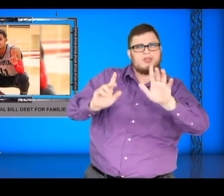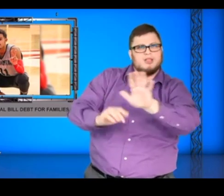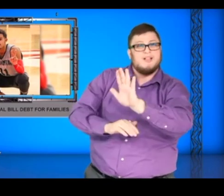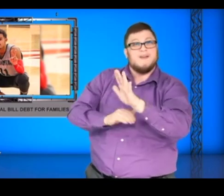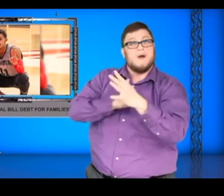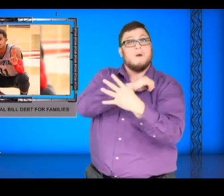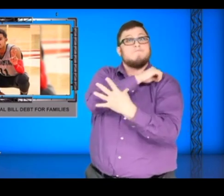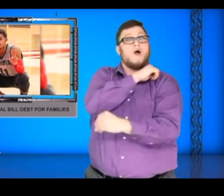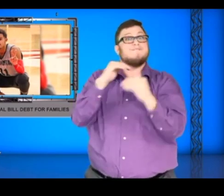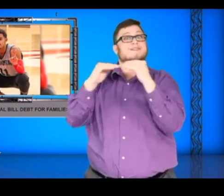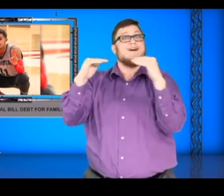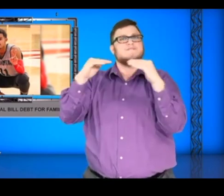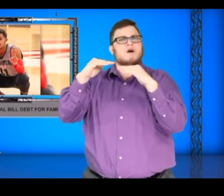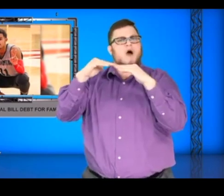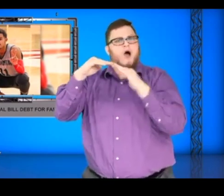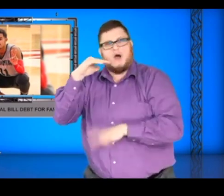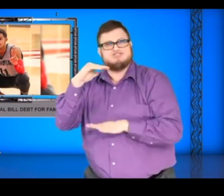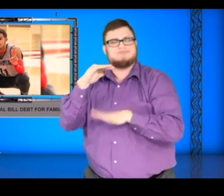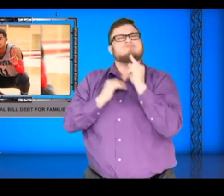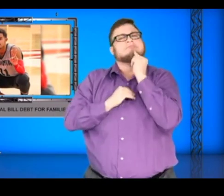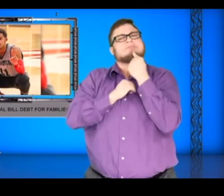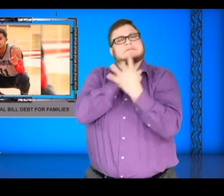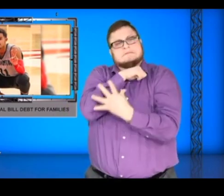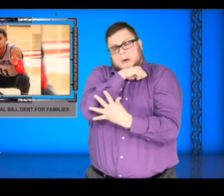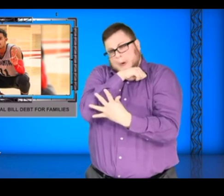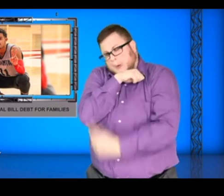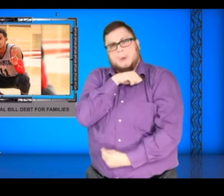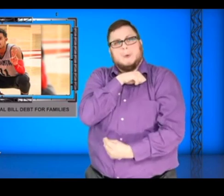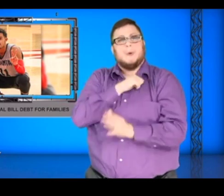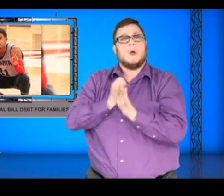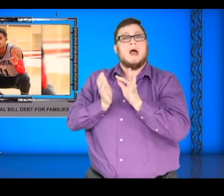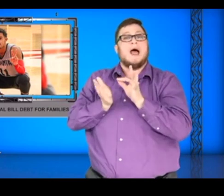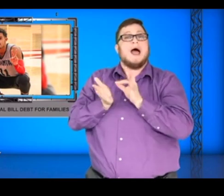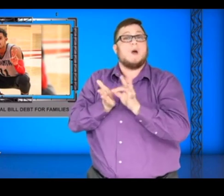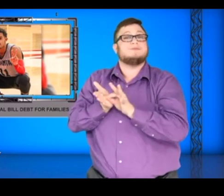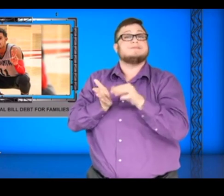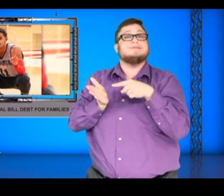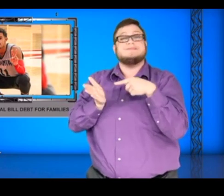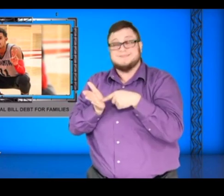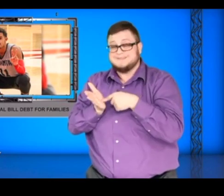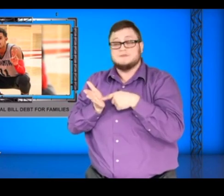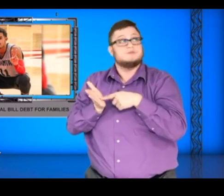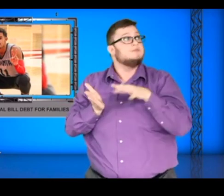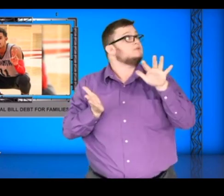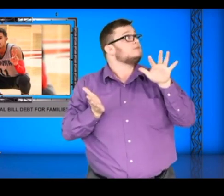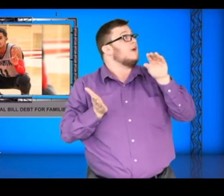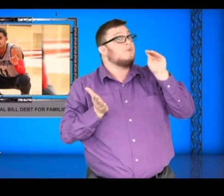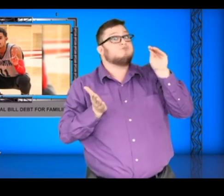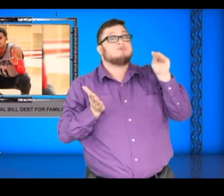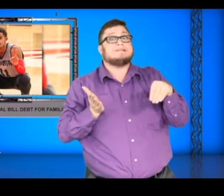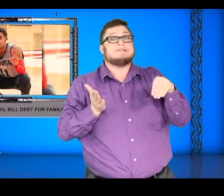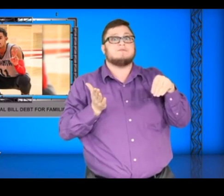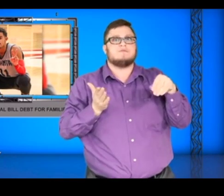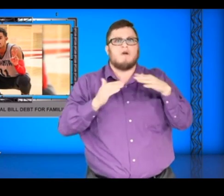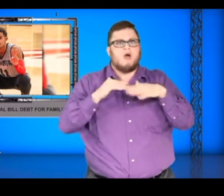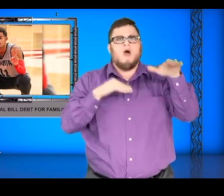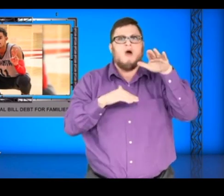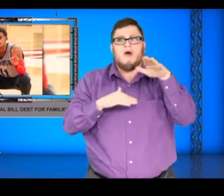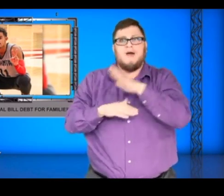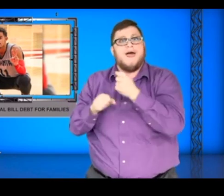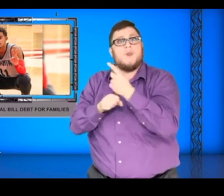of individuals that are at least two times below the federal poverty level, are in insolvent